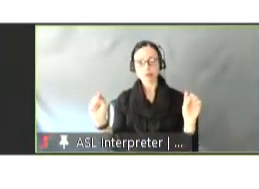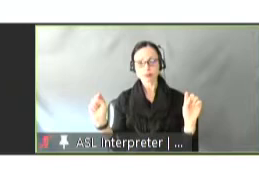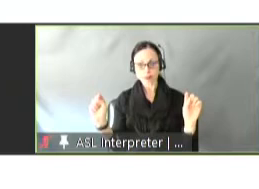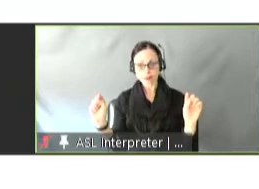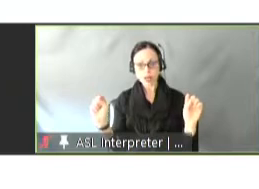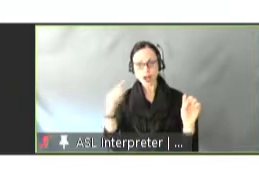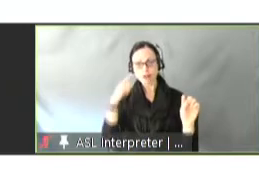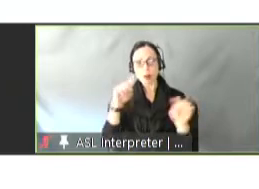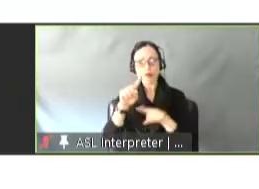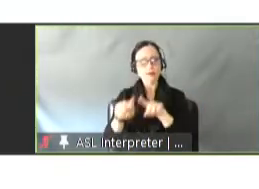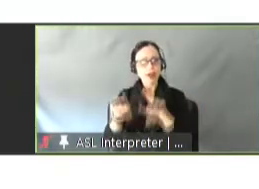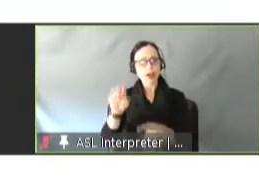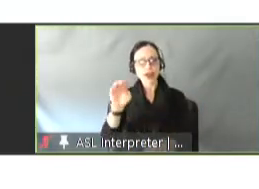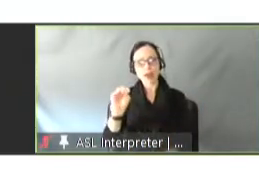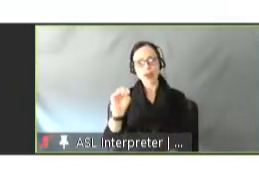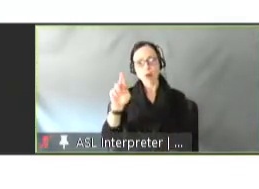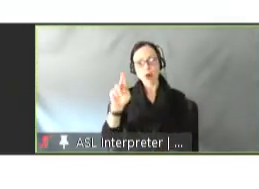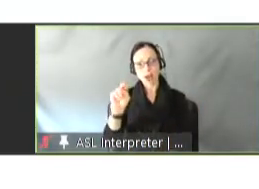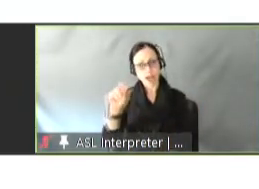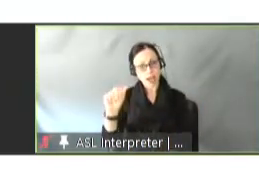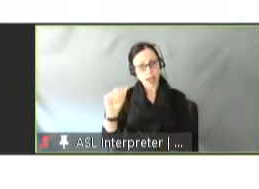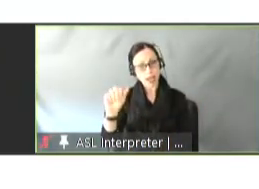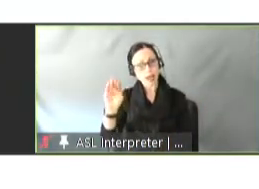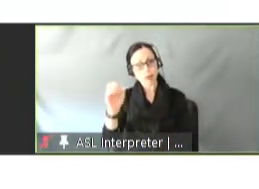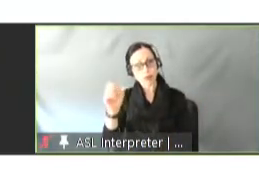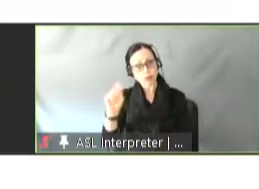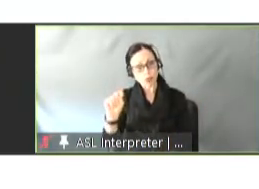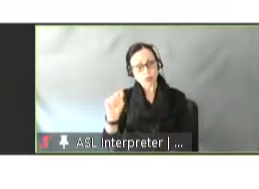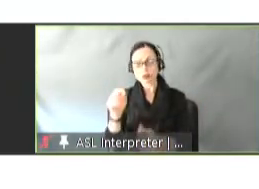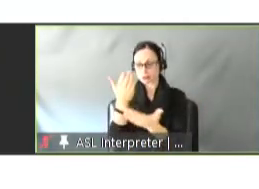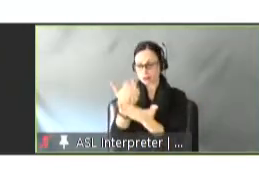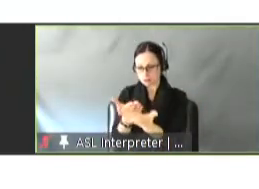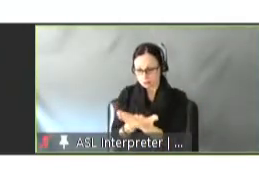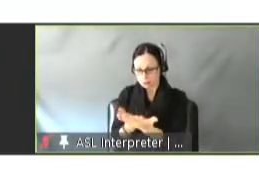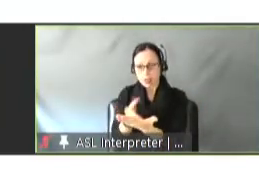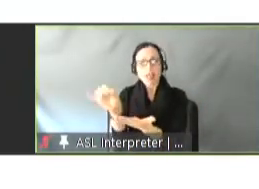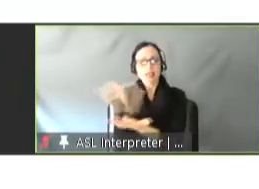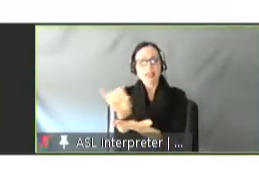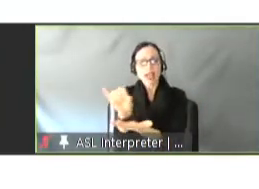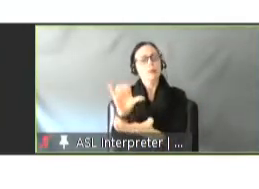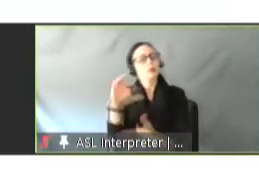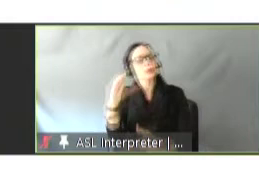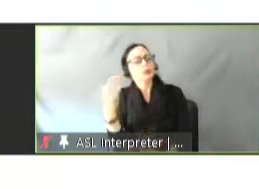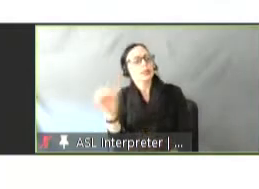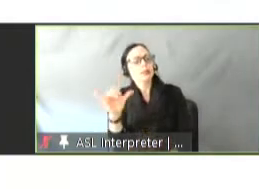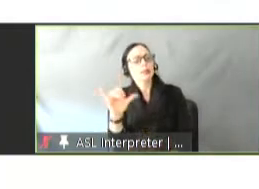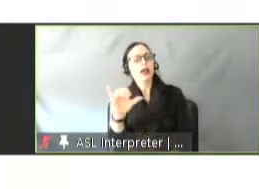mRNA vaccine boost, the data remains the same. So, it seems that boosting the antibody responses